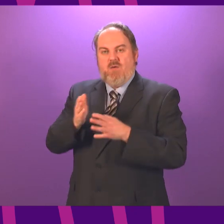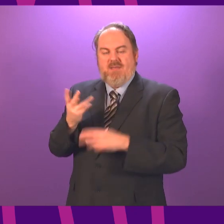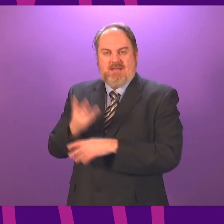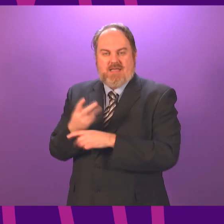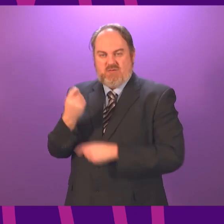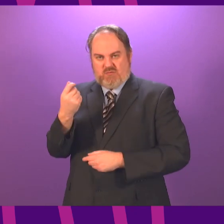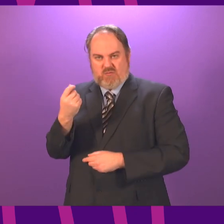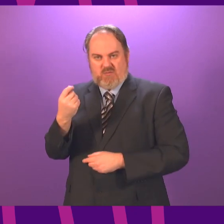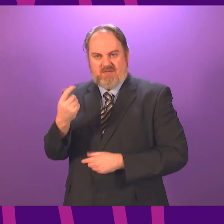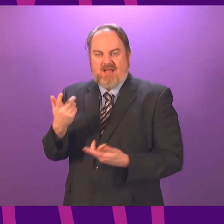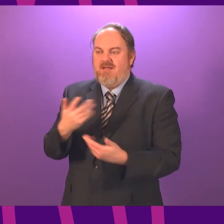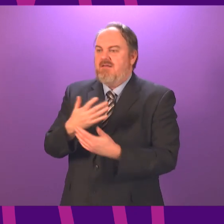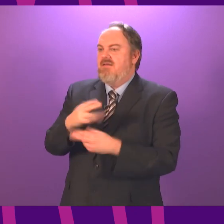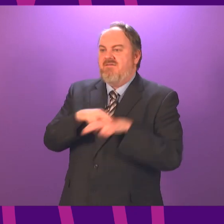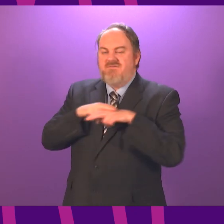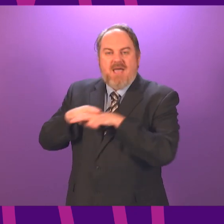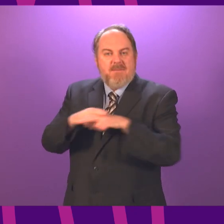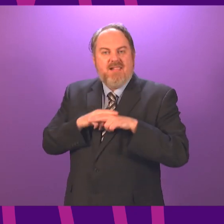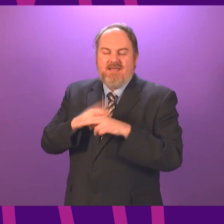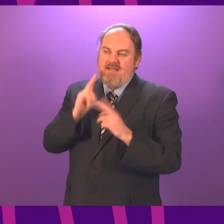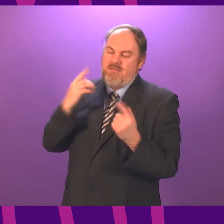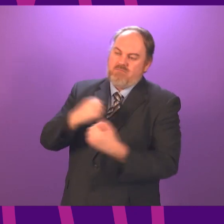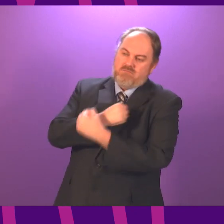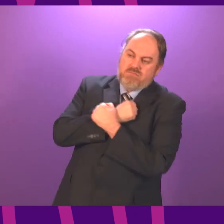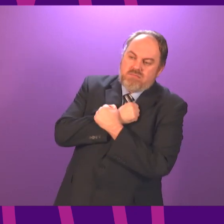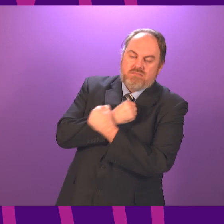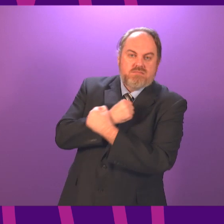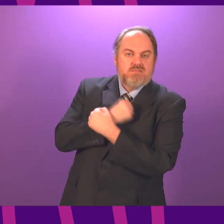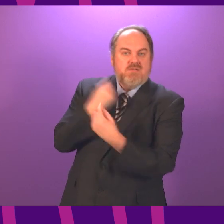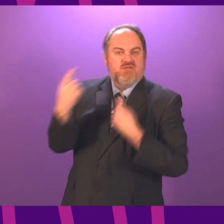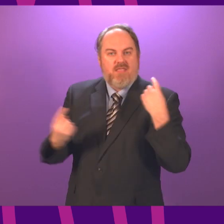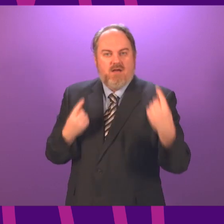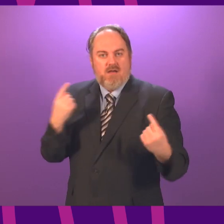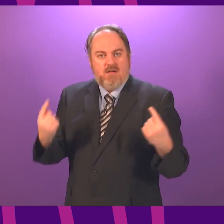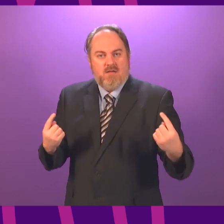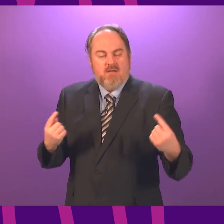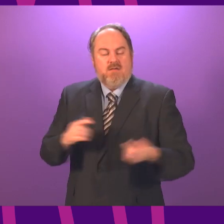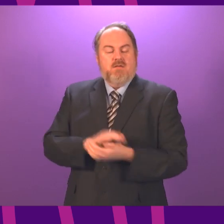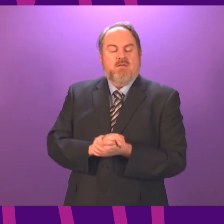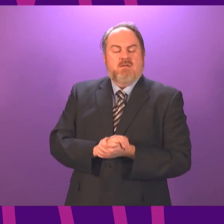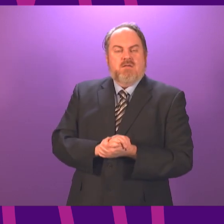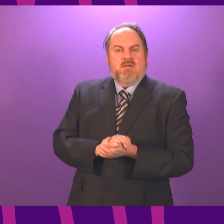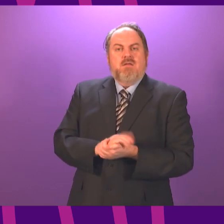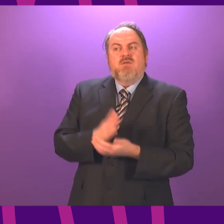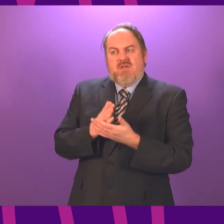I am concerned that vaccine passports are slowly gaining traction, despite the First